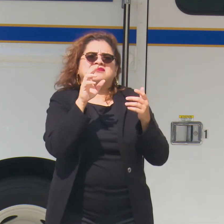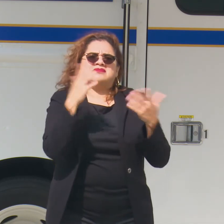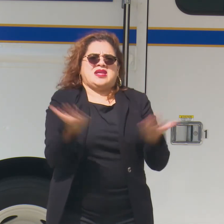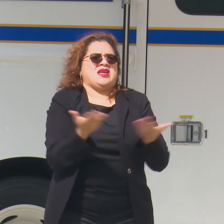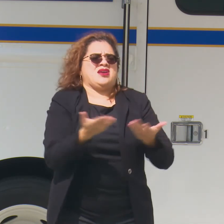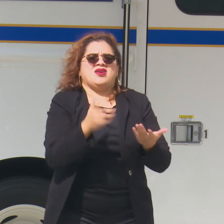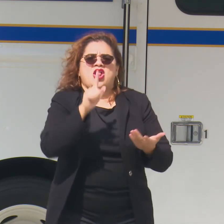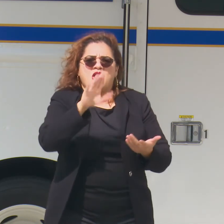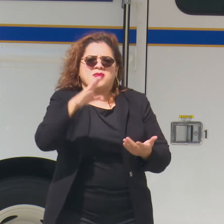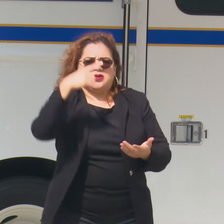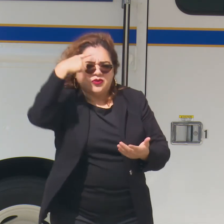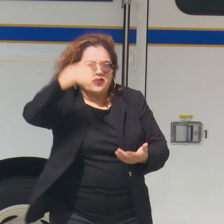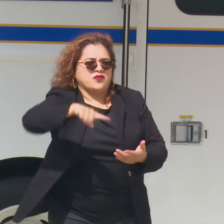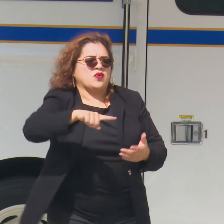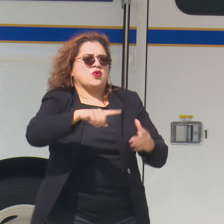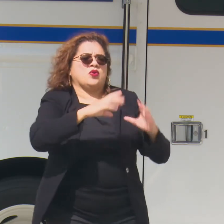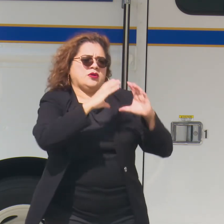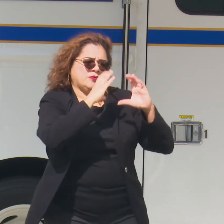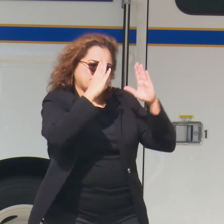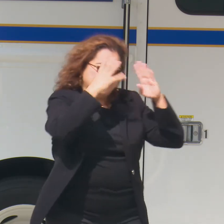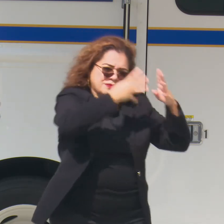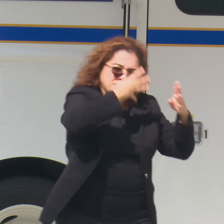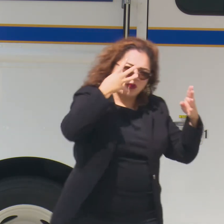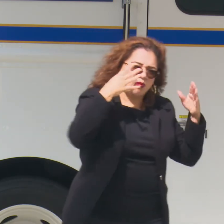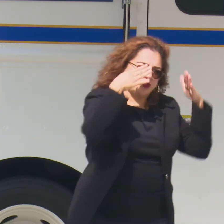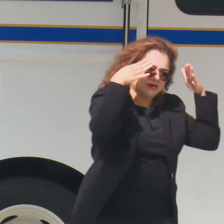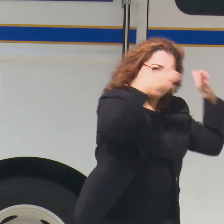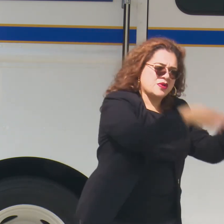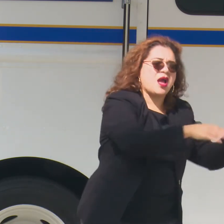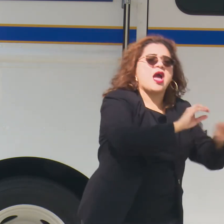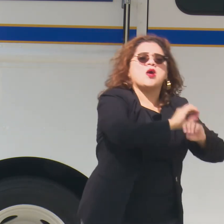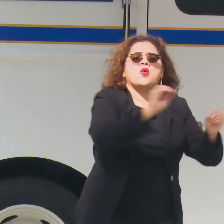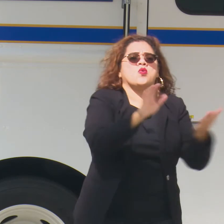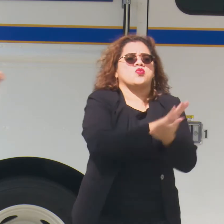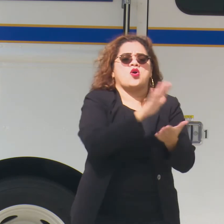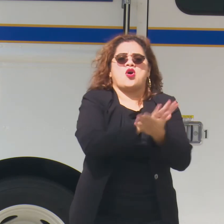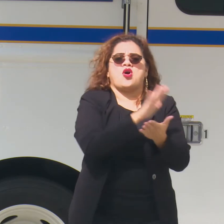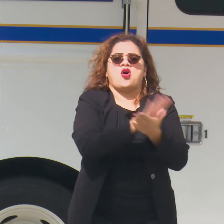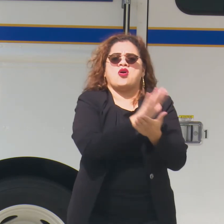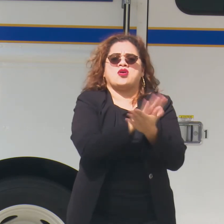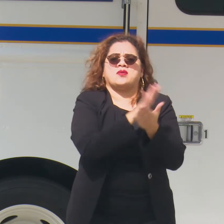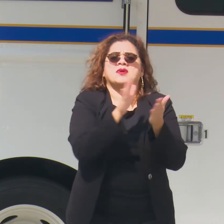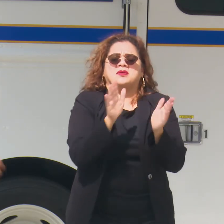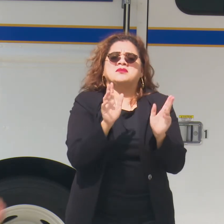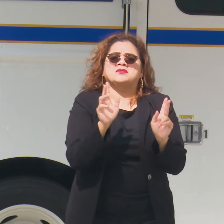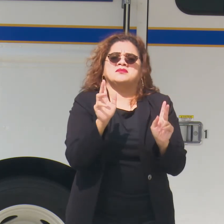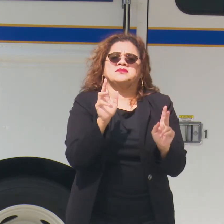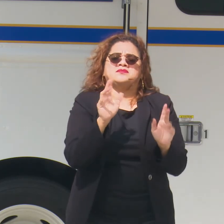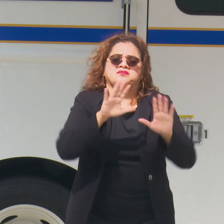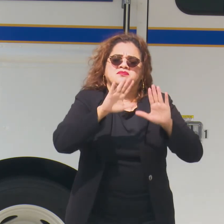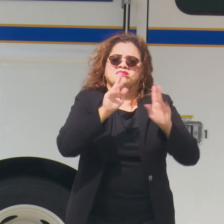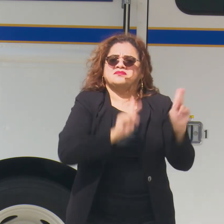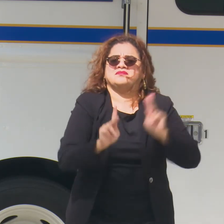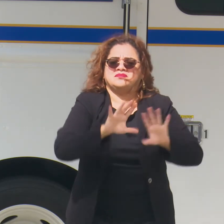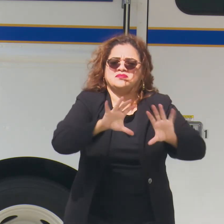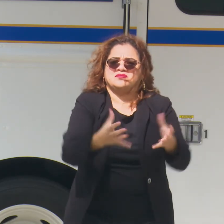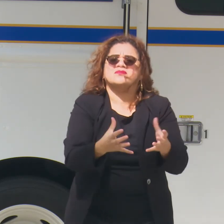and populations as related to to immigrants solely because it's not just the, the clinic. What, what Chirla is going to do